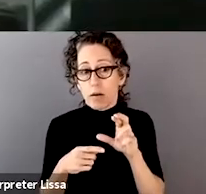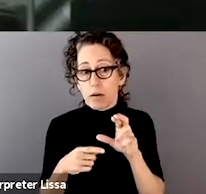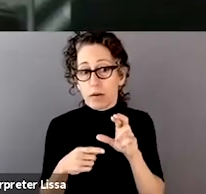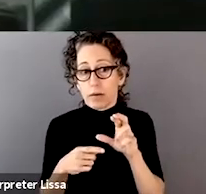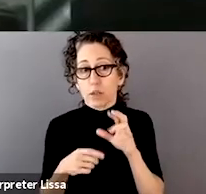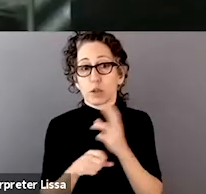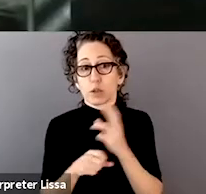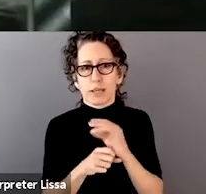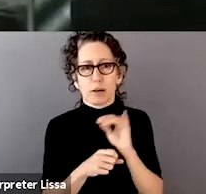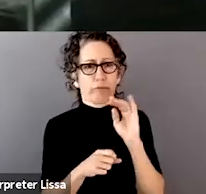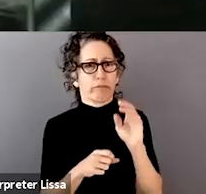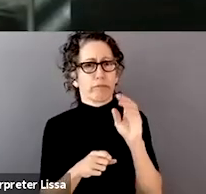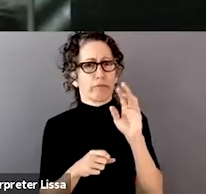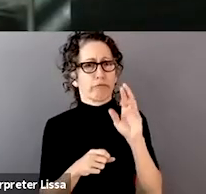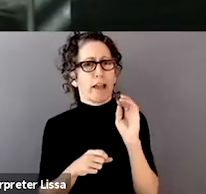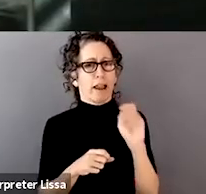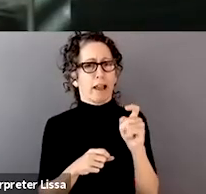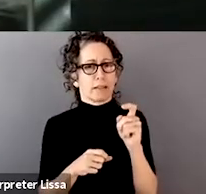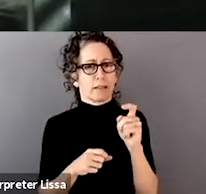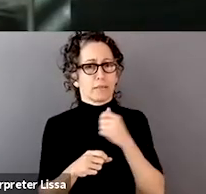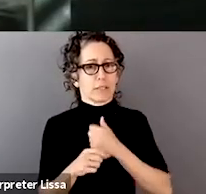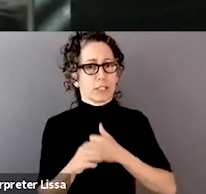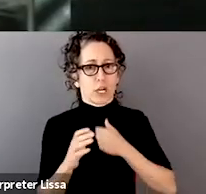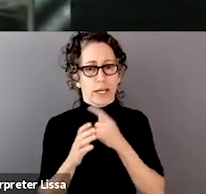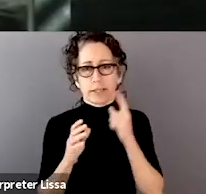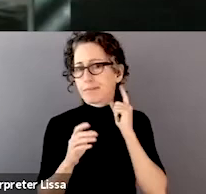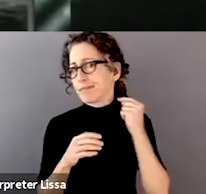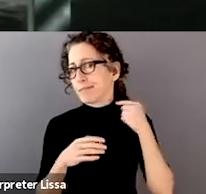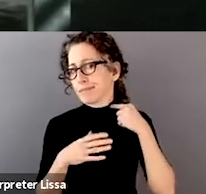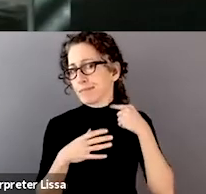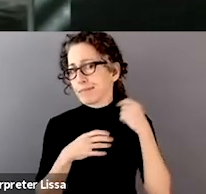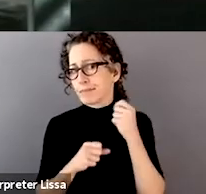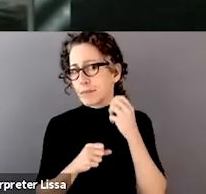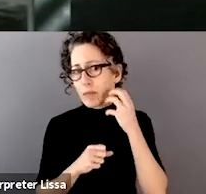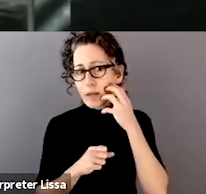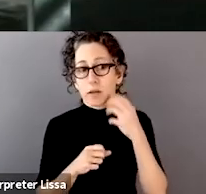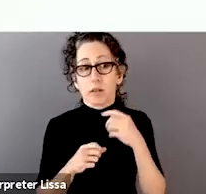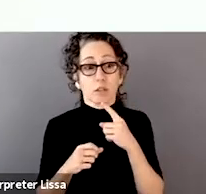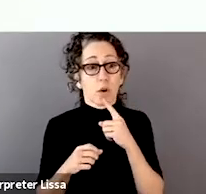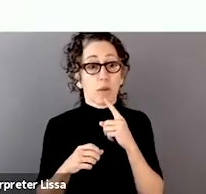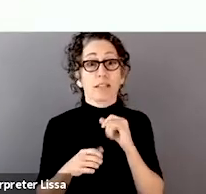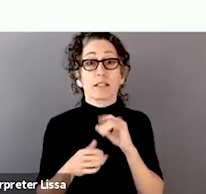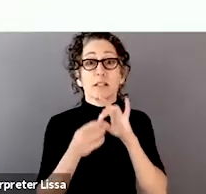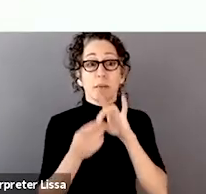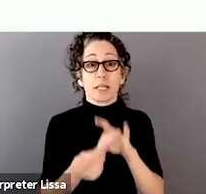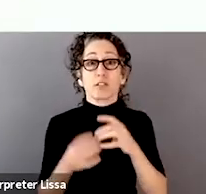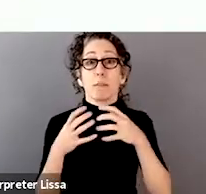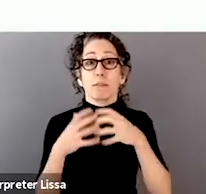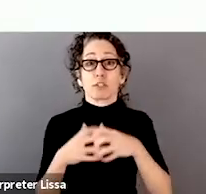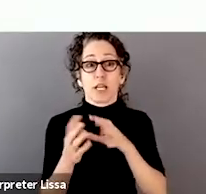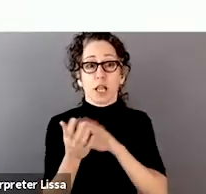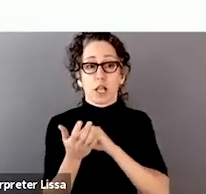To help this problem, we investigated a potential AI algorithm based on machine learning, specifically classification.